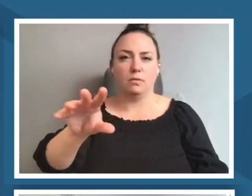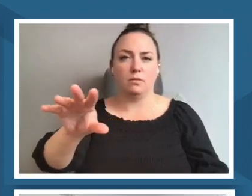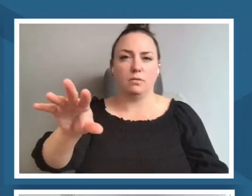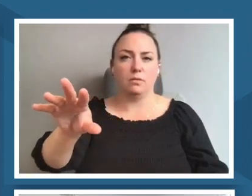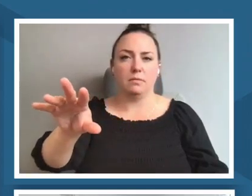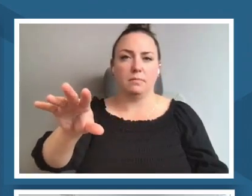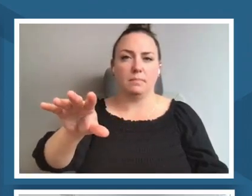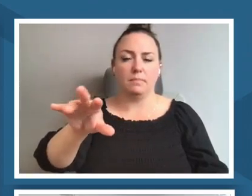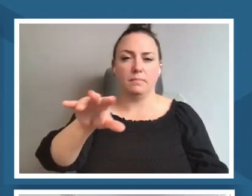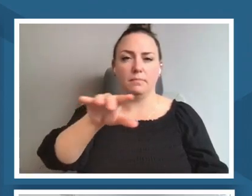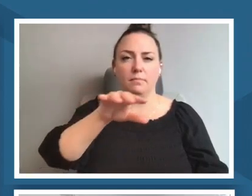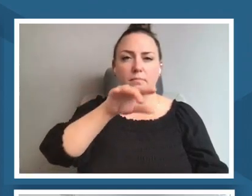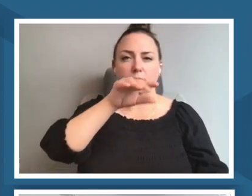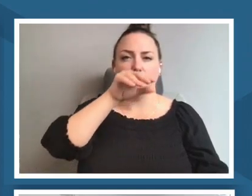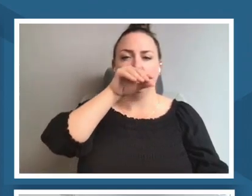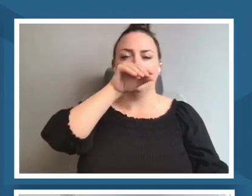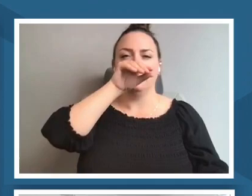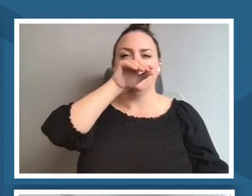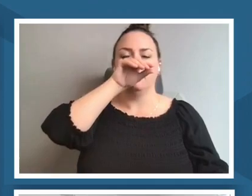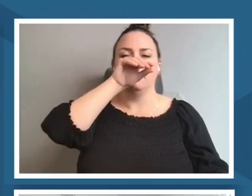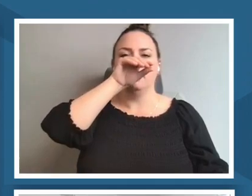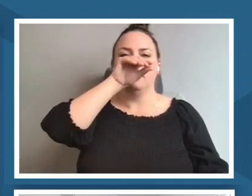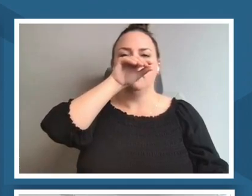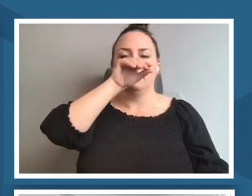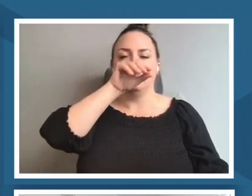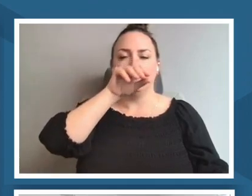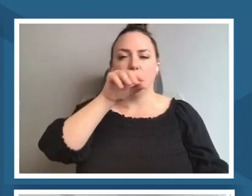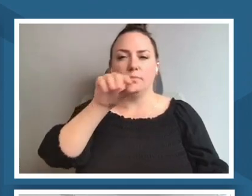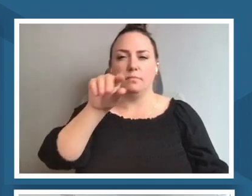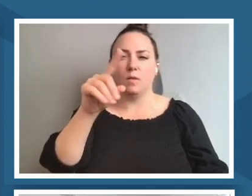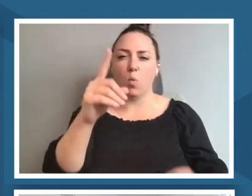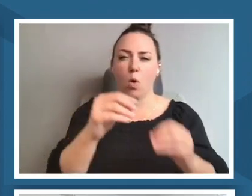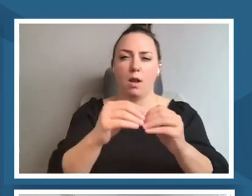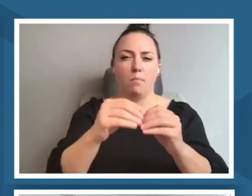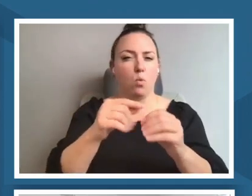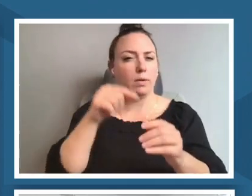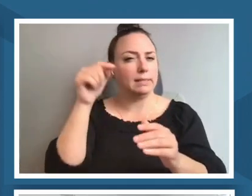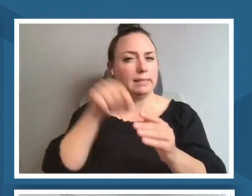and let's take one more deep breath in